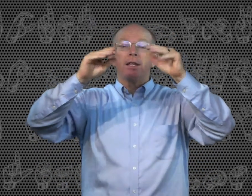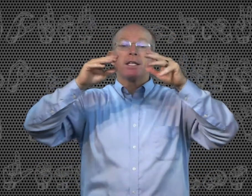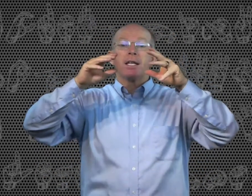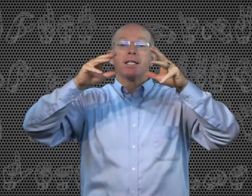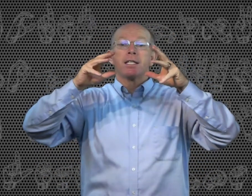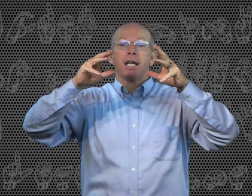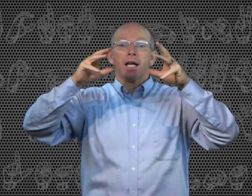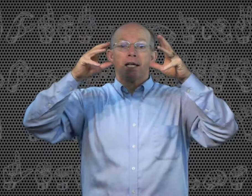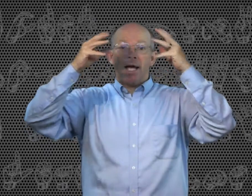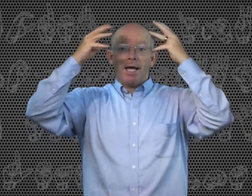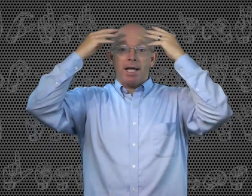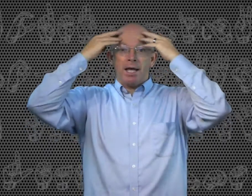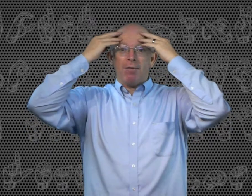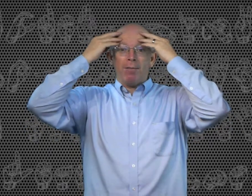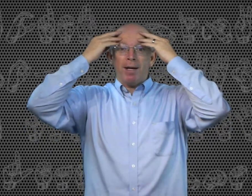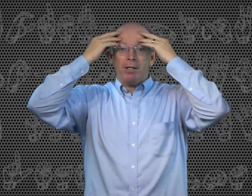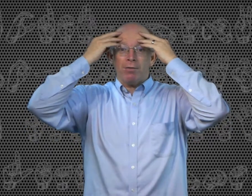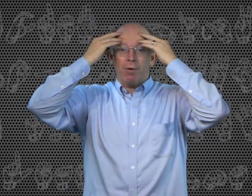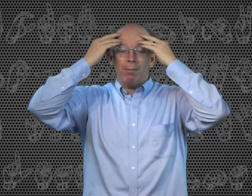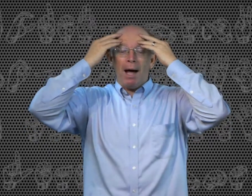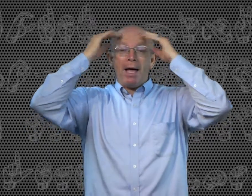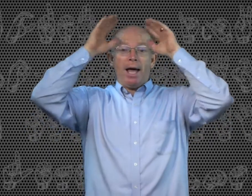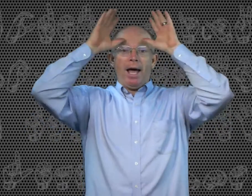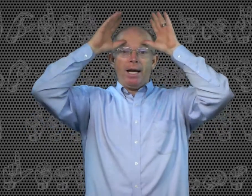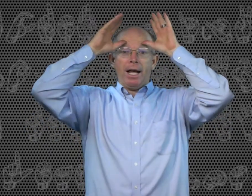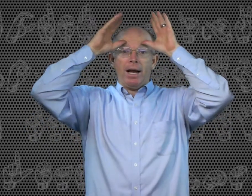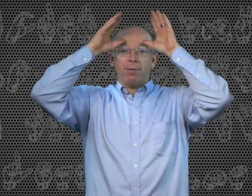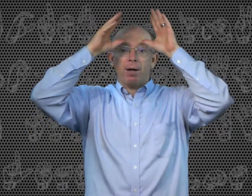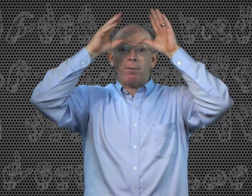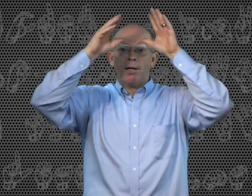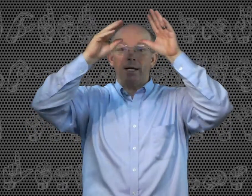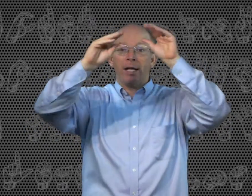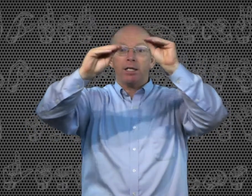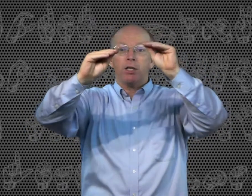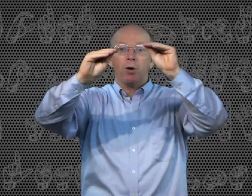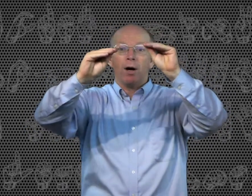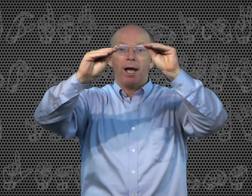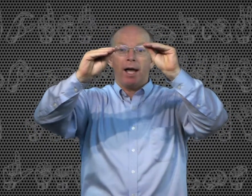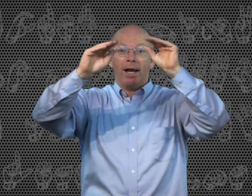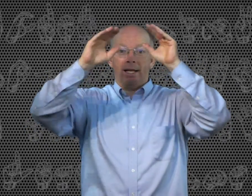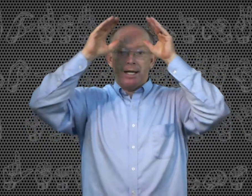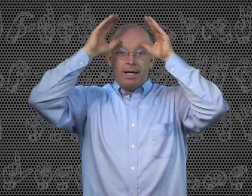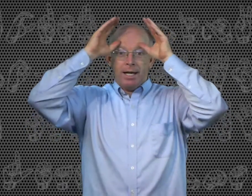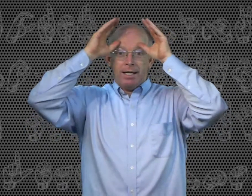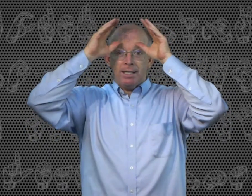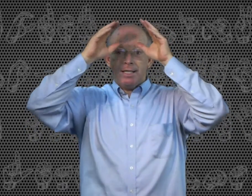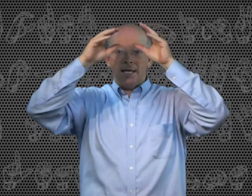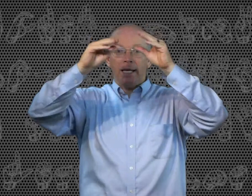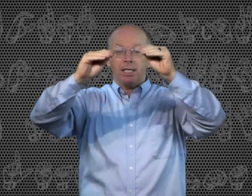This is taking the information from my head and I will put it into your head.